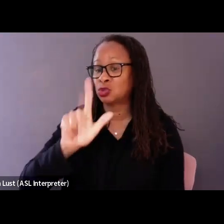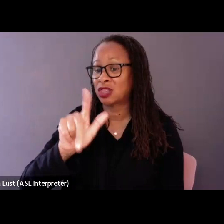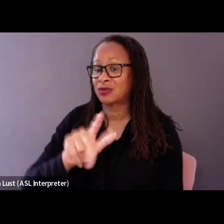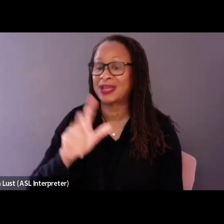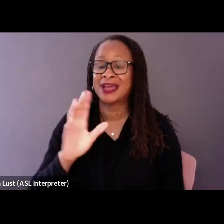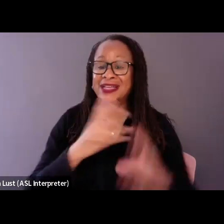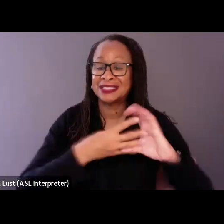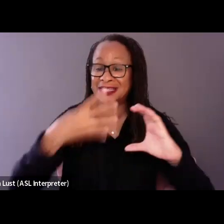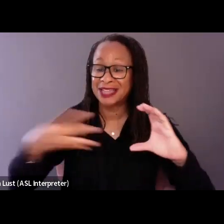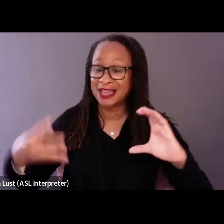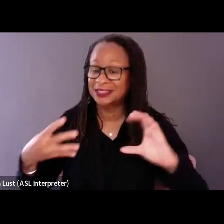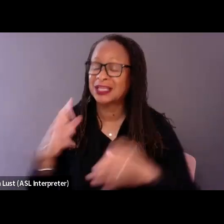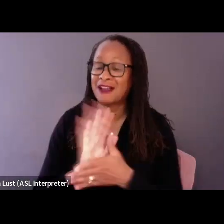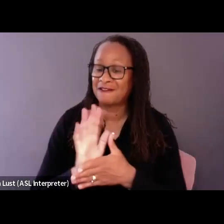and currently streaming on Prime Video.